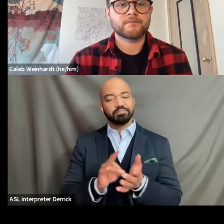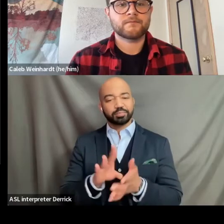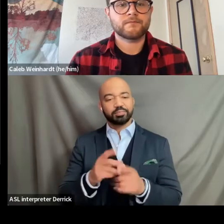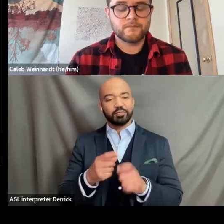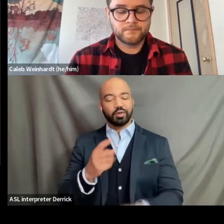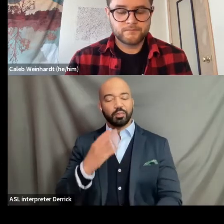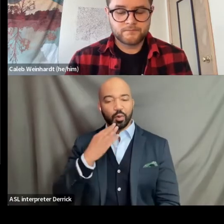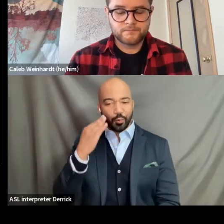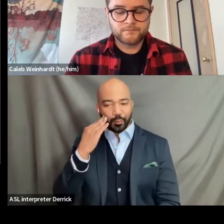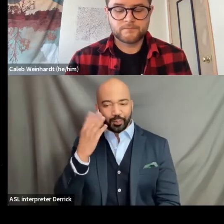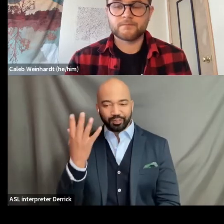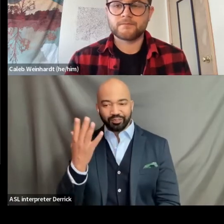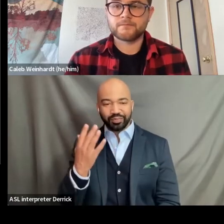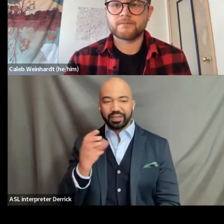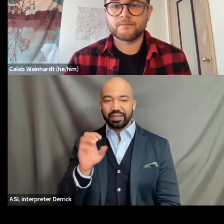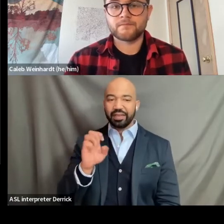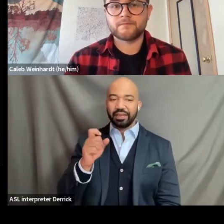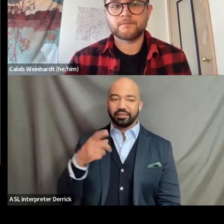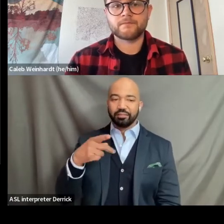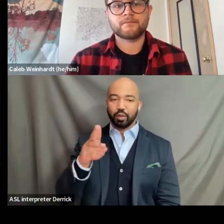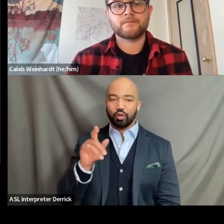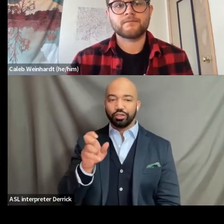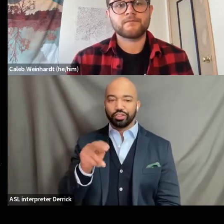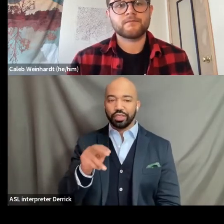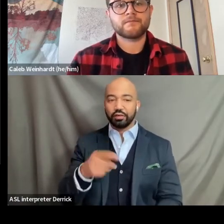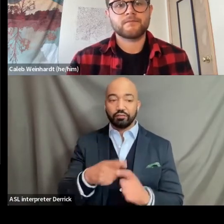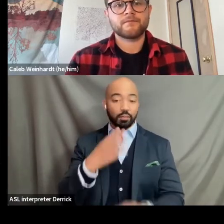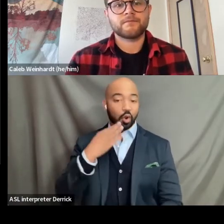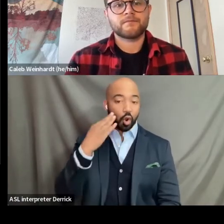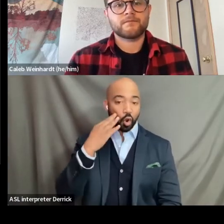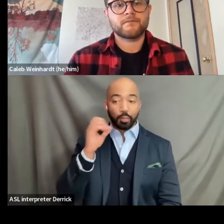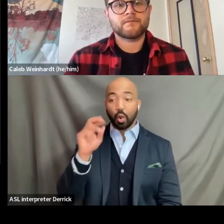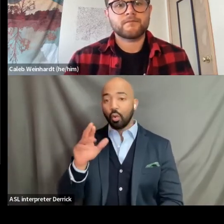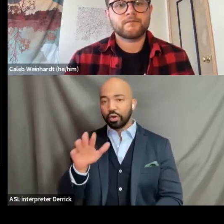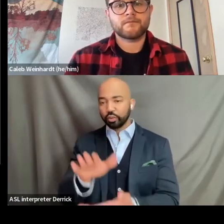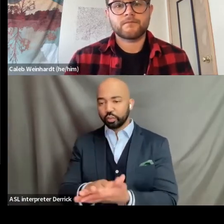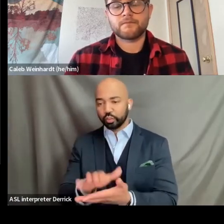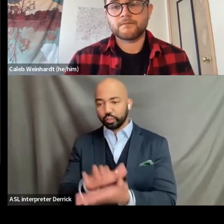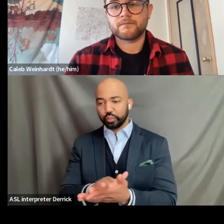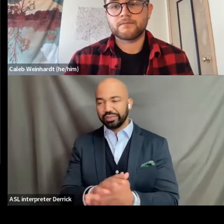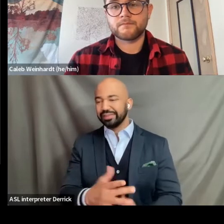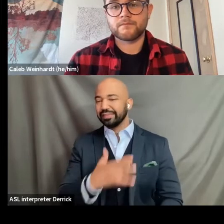getting kicked out of home or getting kicked out of school. So that is definitely something that we see as a trans-specific ACE.